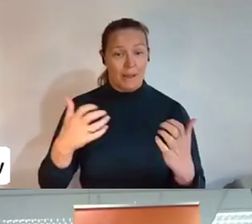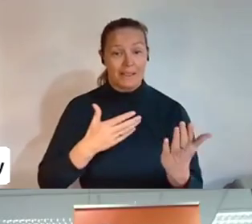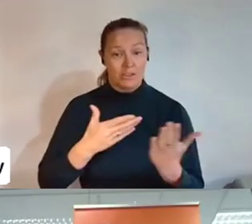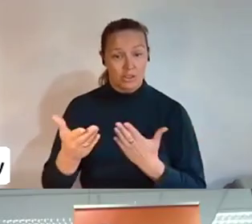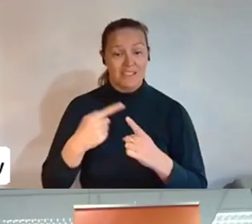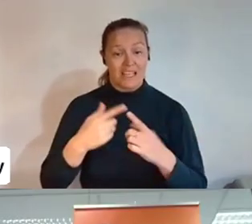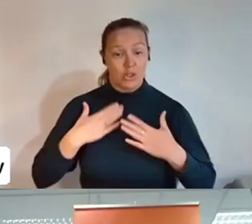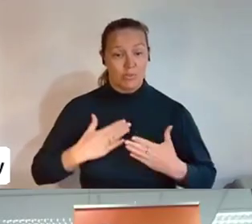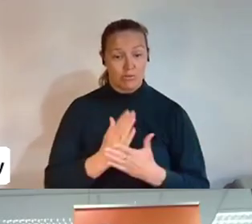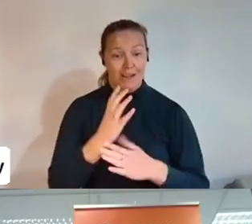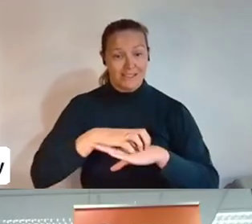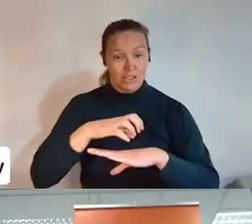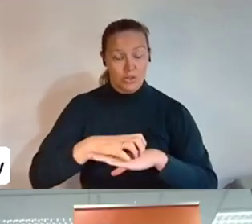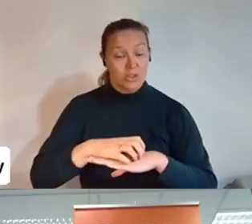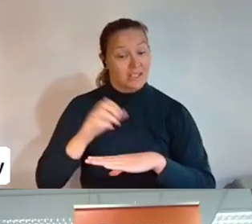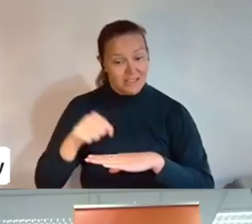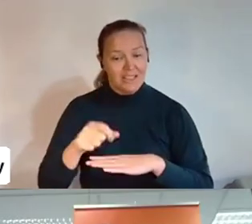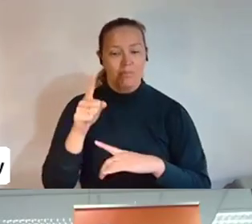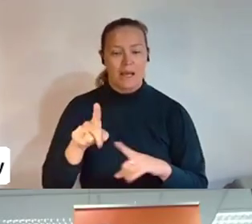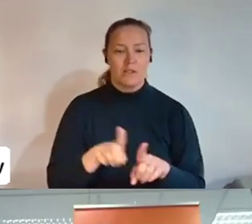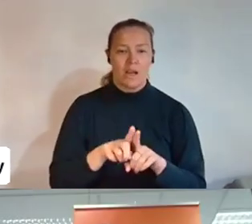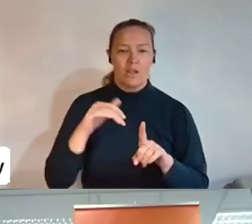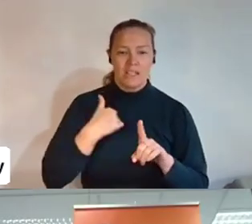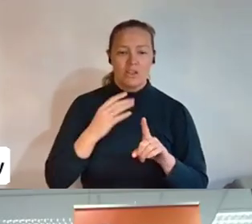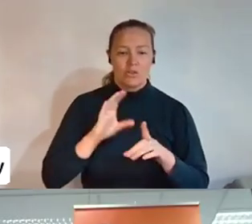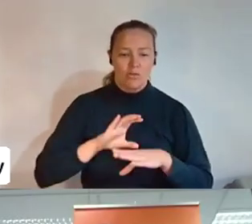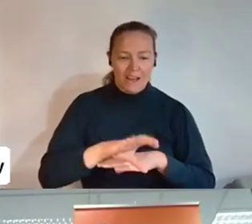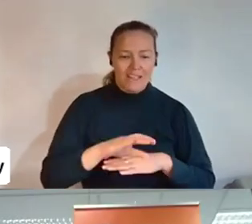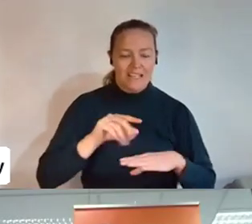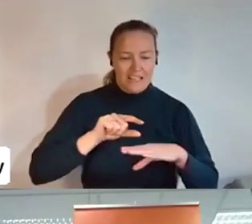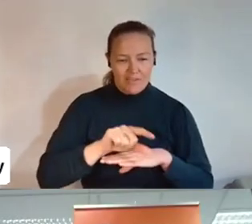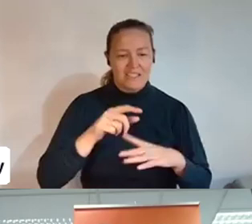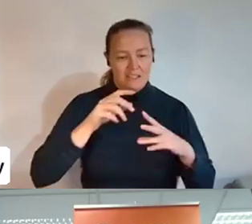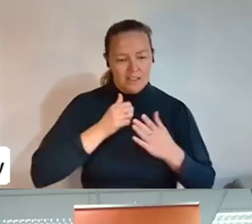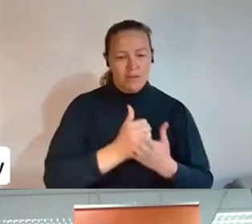but we also need to fund, invest in and support the independent voice of people who